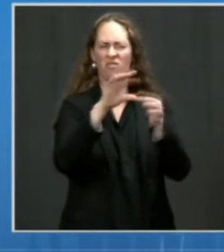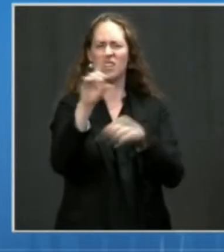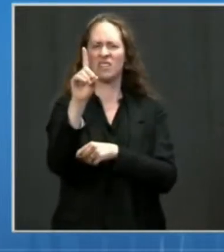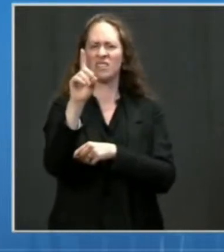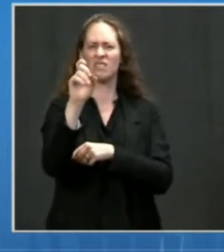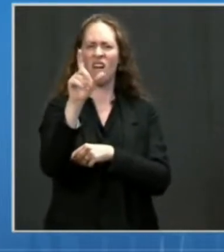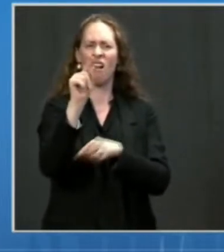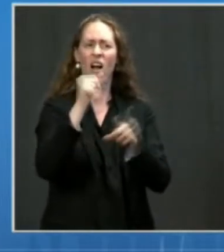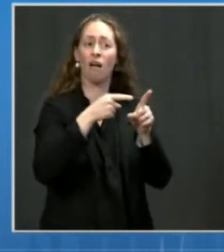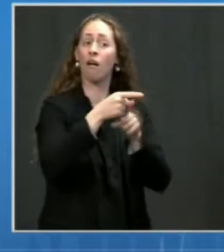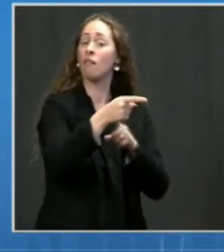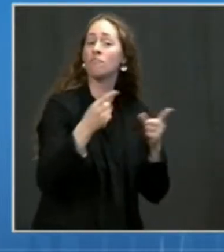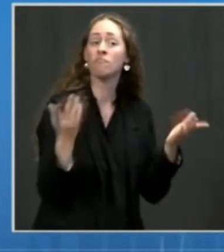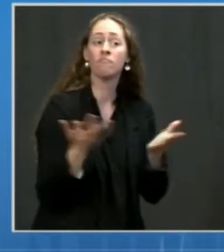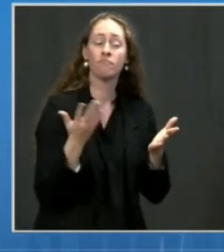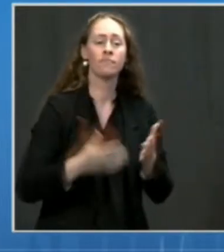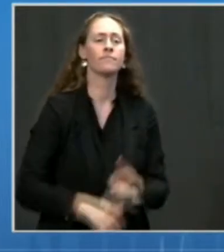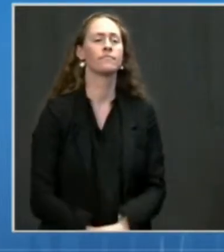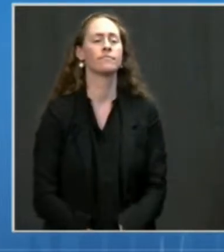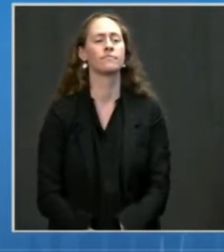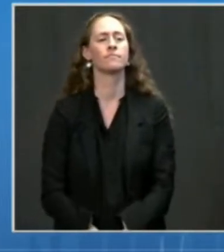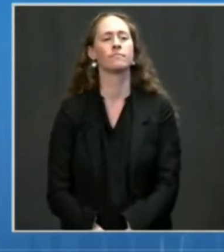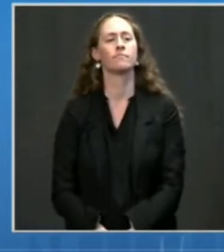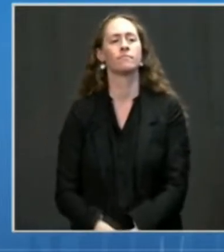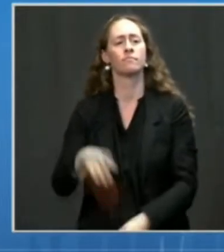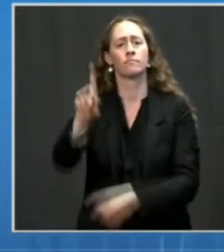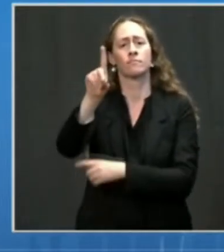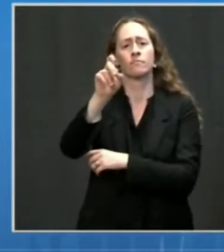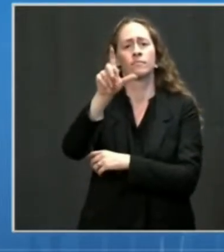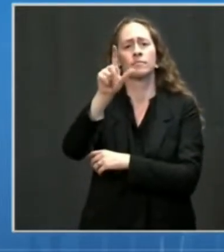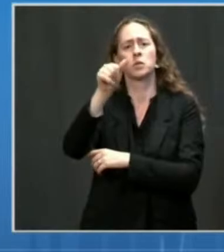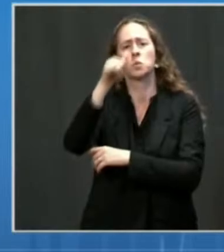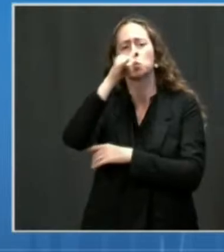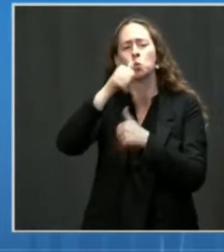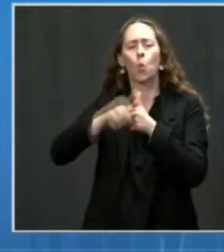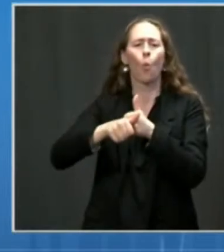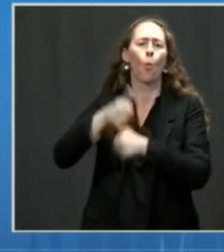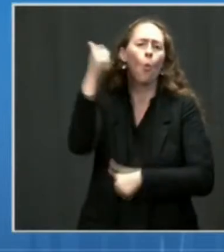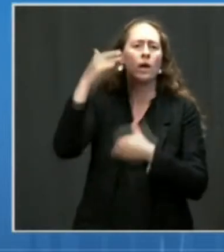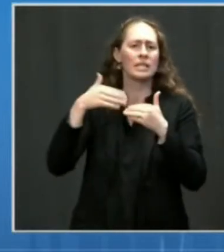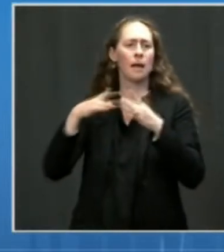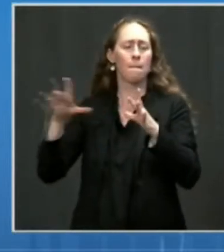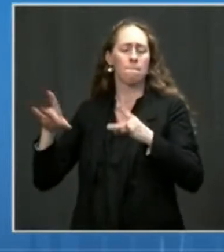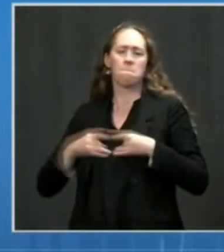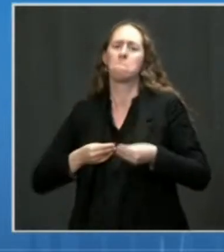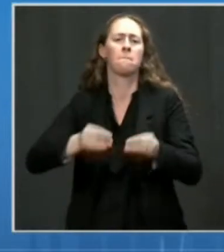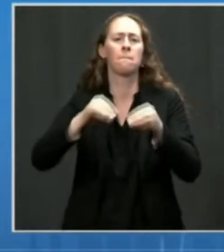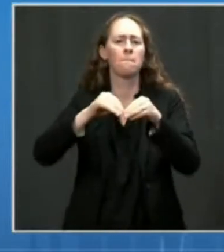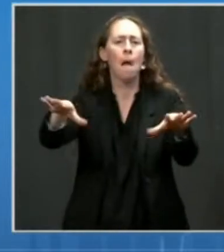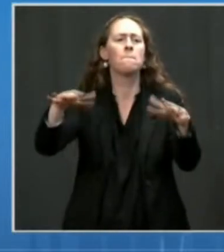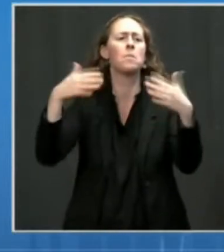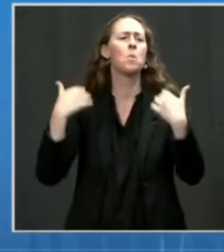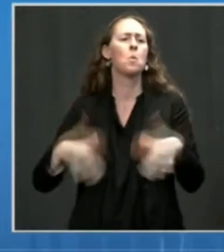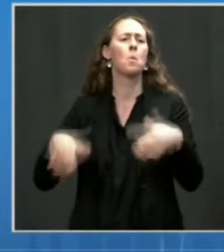THE LAST TWO WEEKS ABOUT THE DELTA VARIANT. FIRST, THE DELTA VARIANT IS